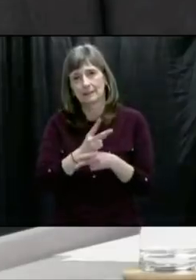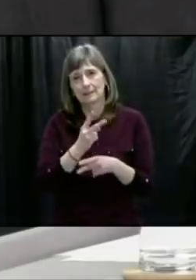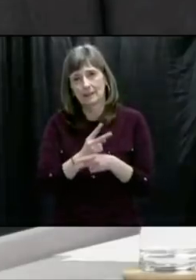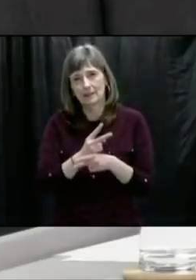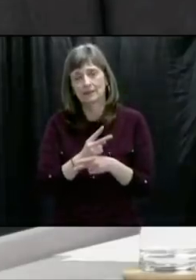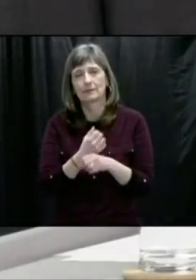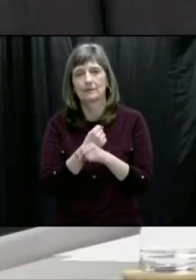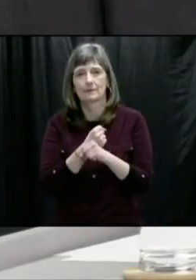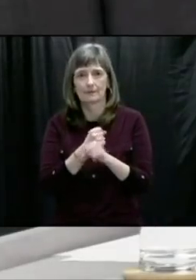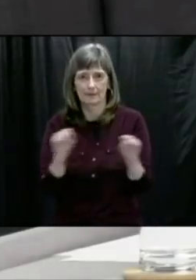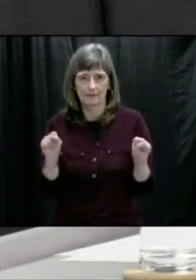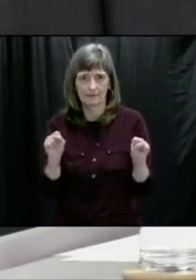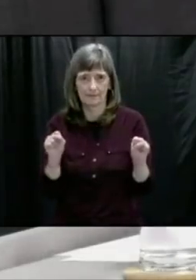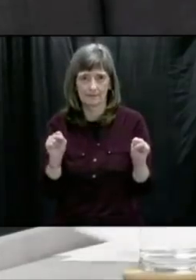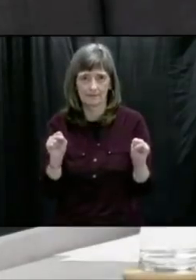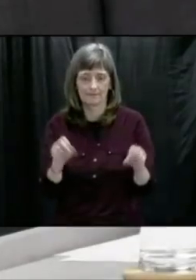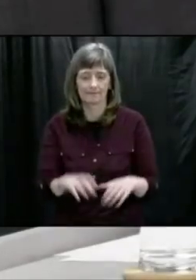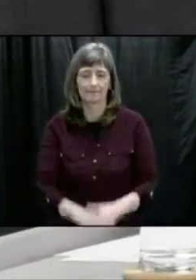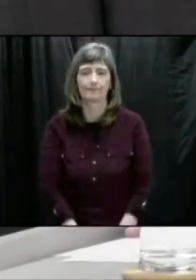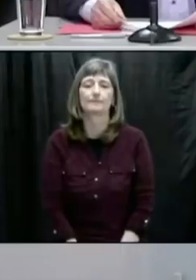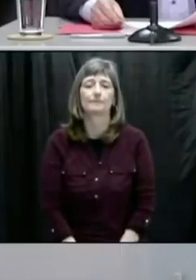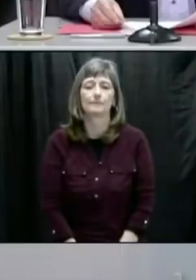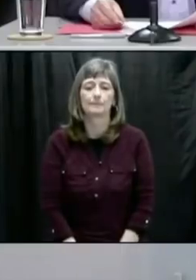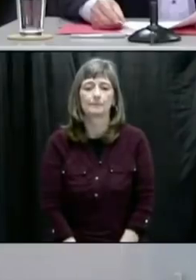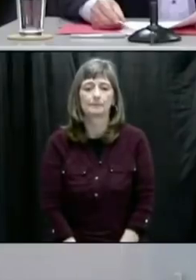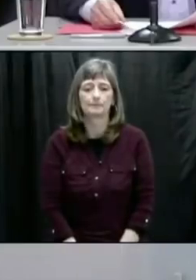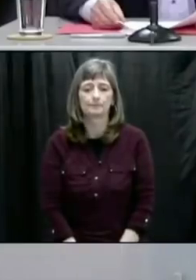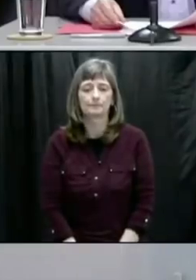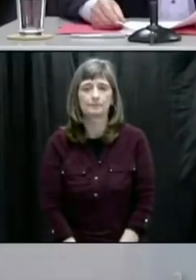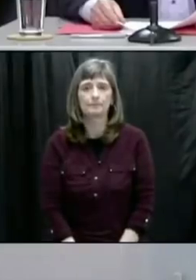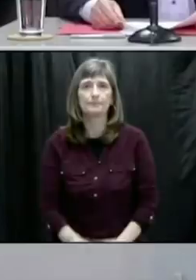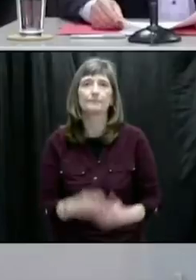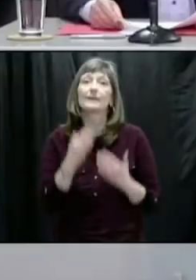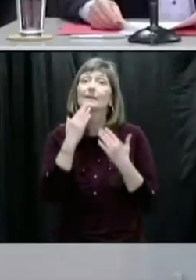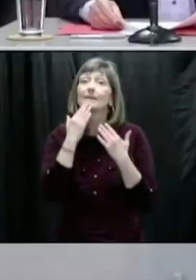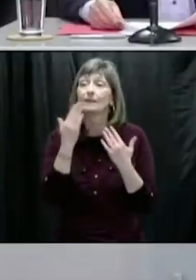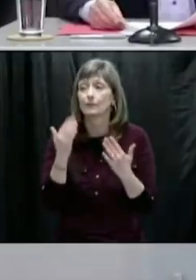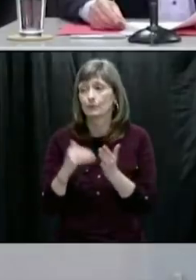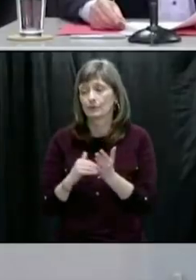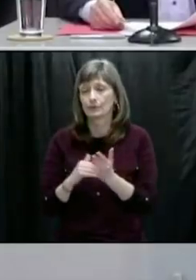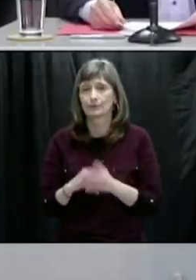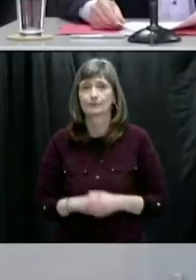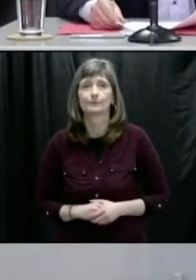I HOPE YOU ALL TAKE CARE AND STAY SAFE.